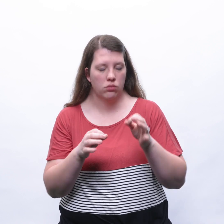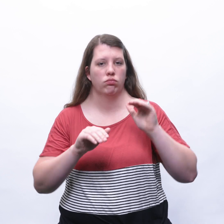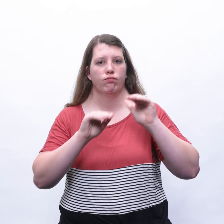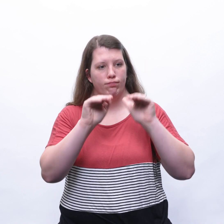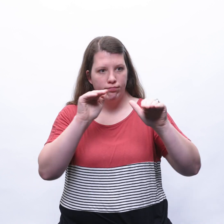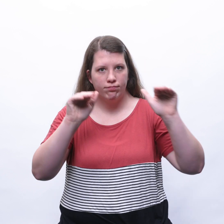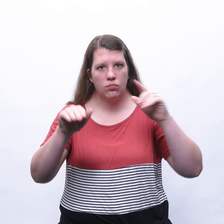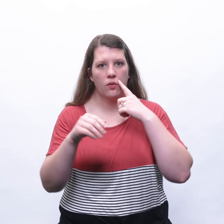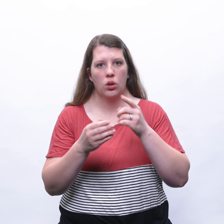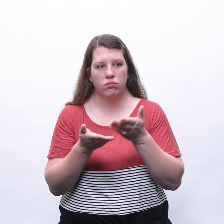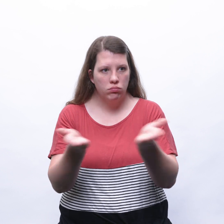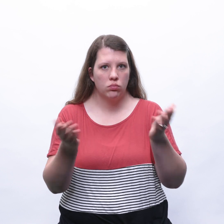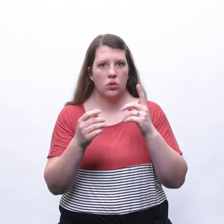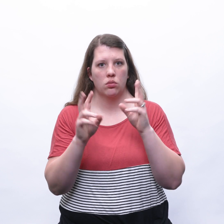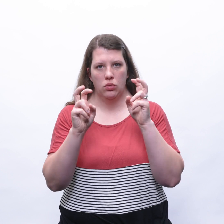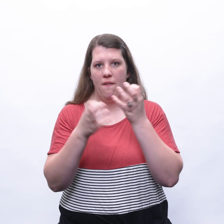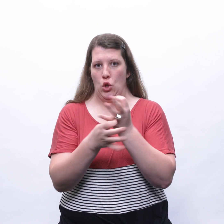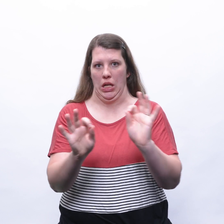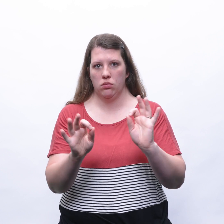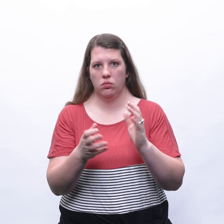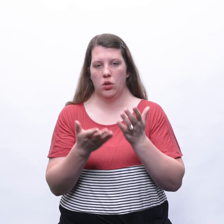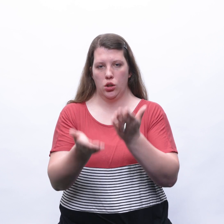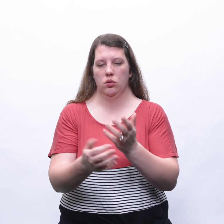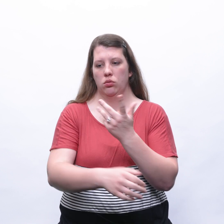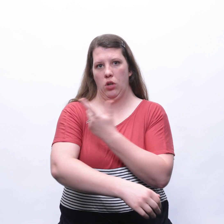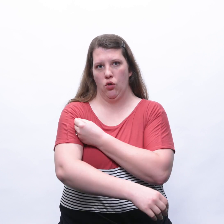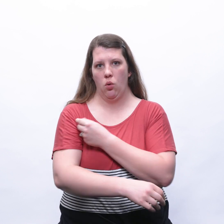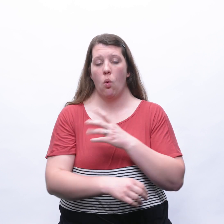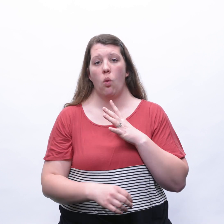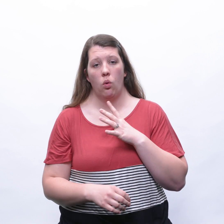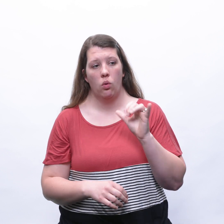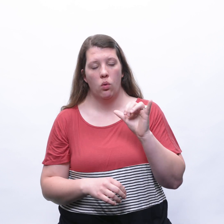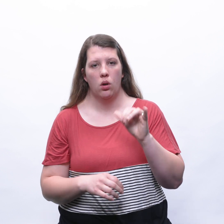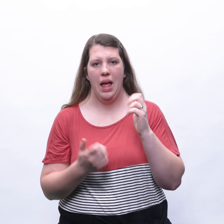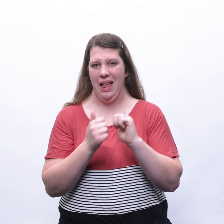everyone decided to provide free vaccinations.